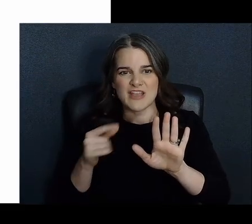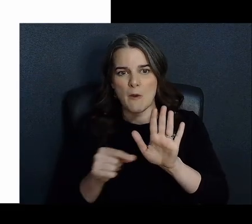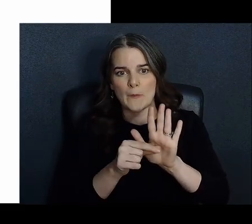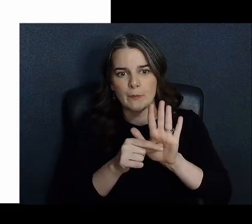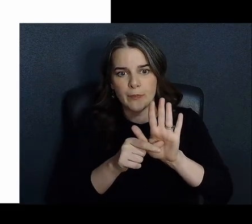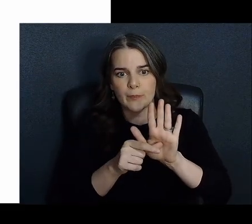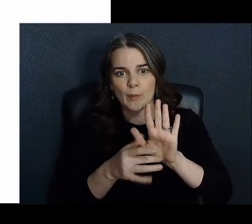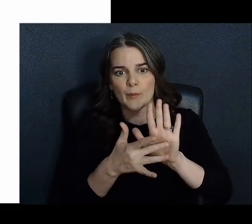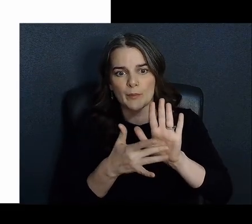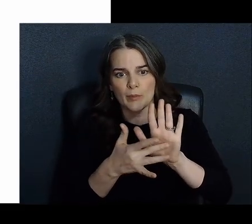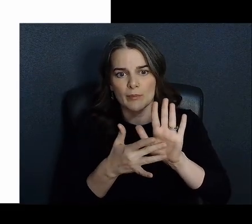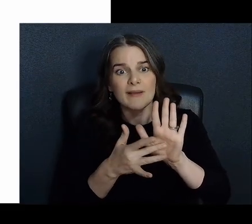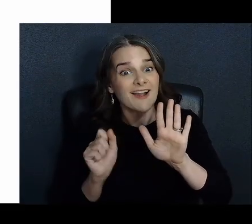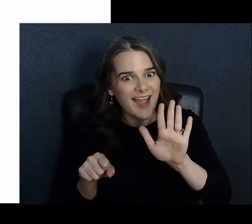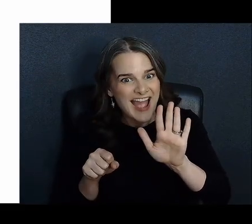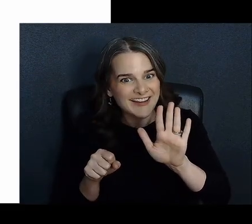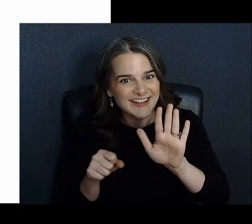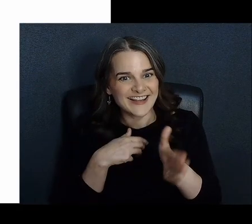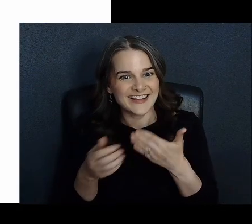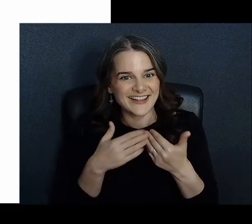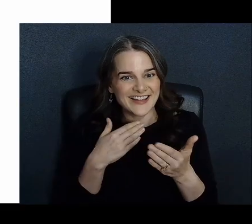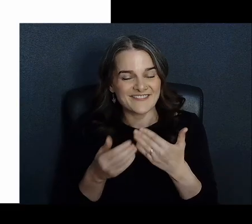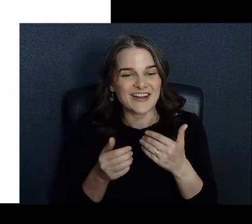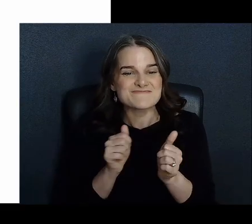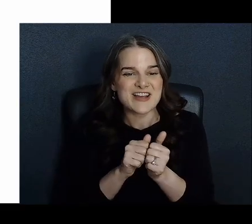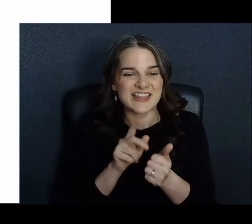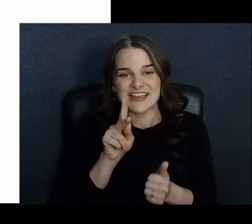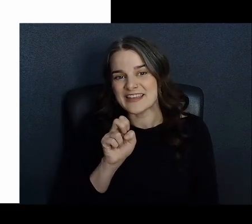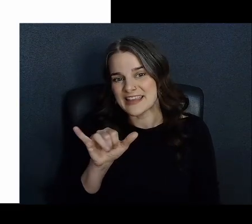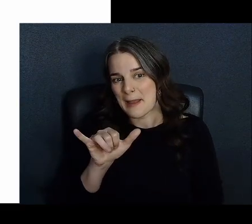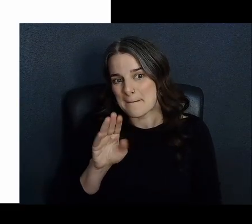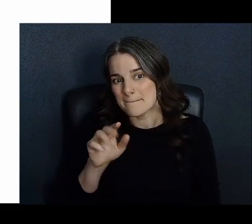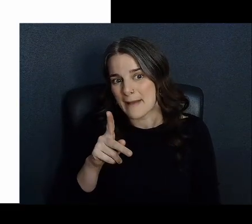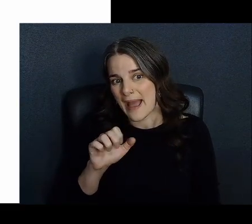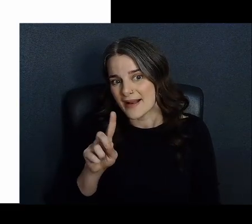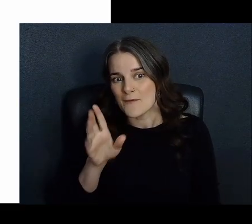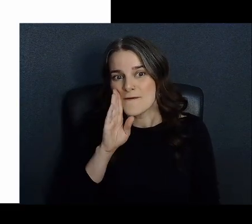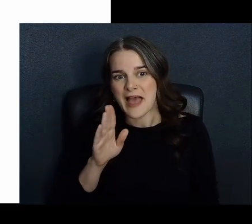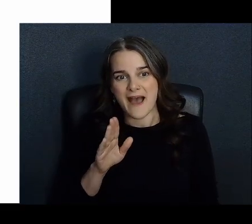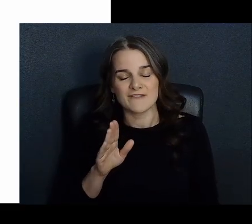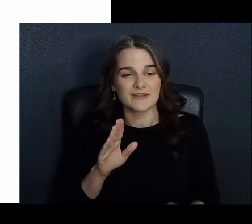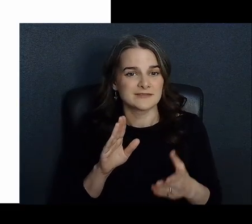that have the numeric keypad will have some kind of indication at number 5. And what that does for me is it tells me